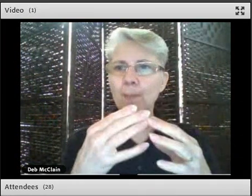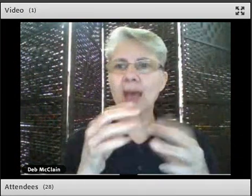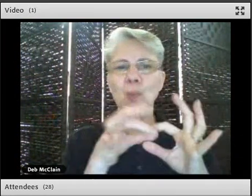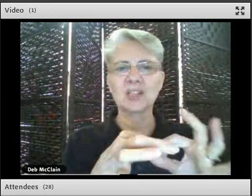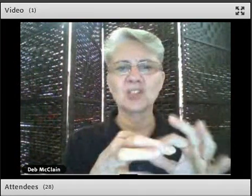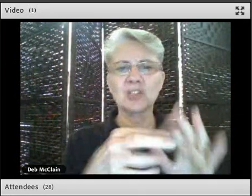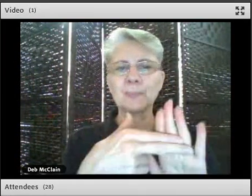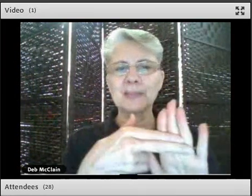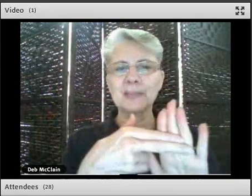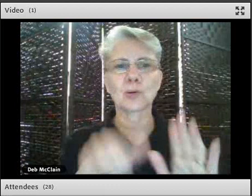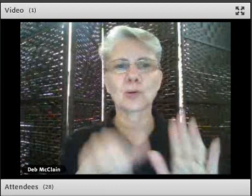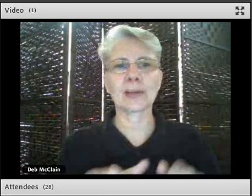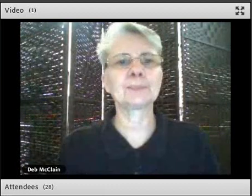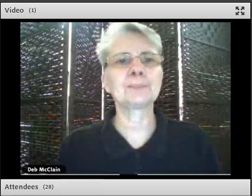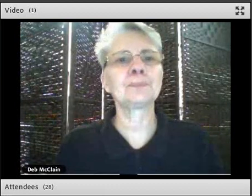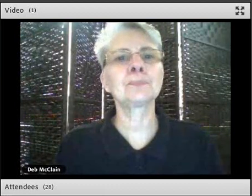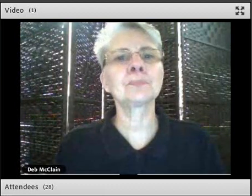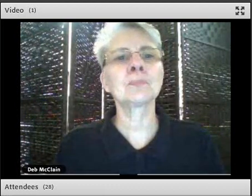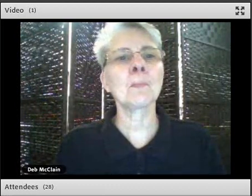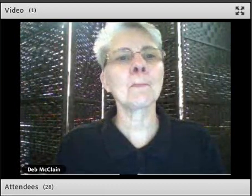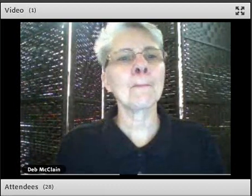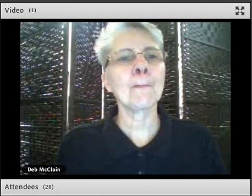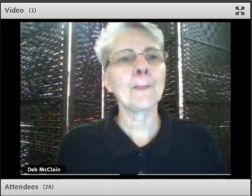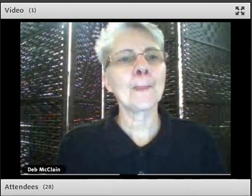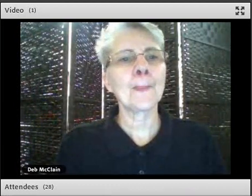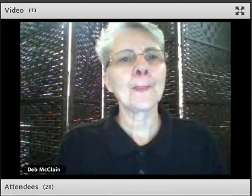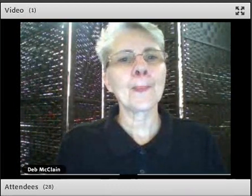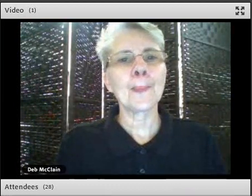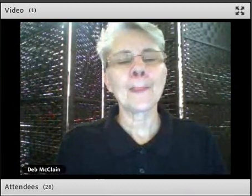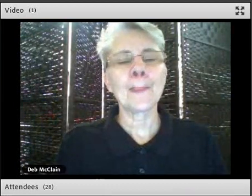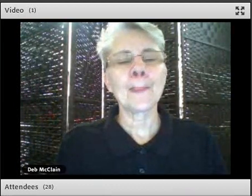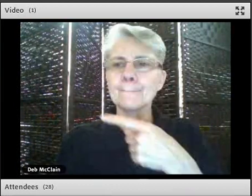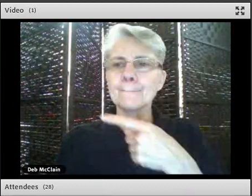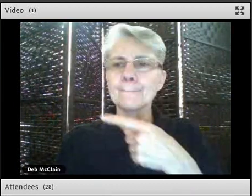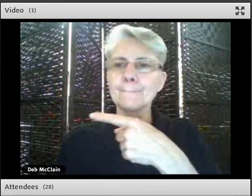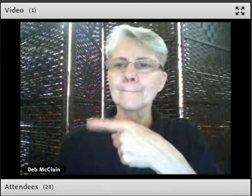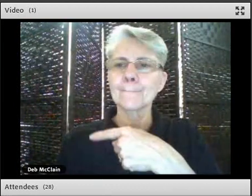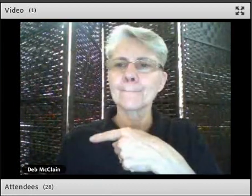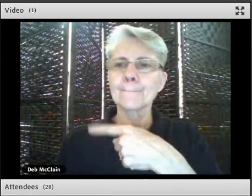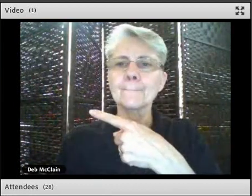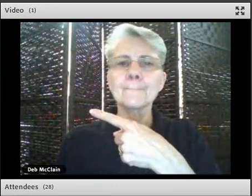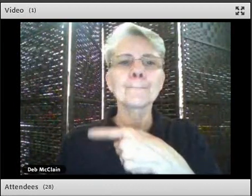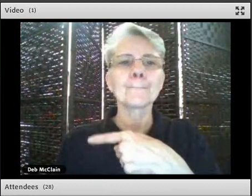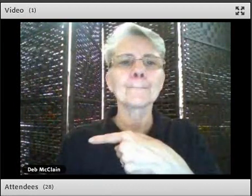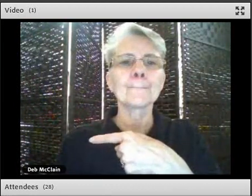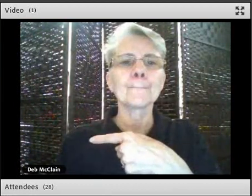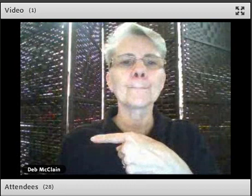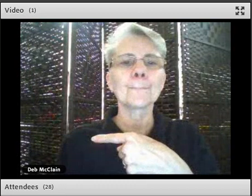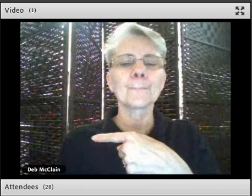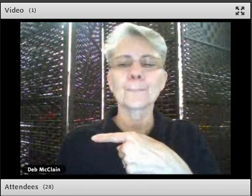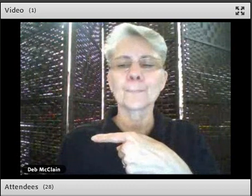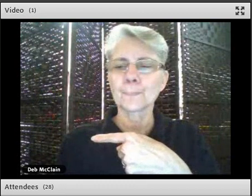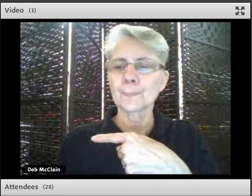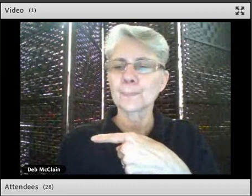So, Recording Relationships. I mentioned earlier, for example, the 588 field,